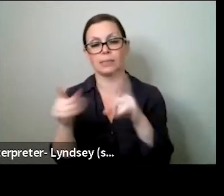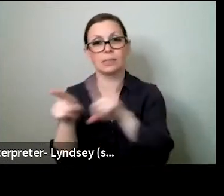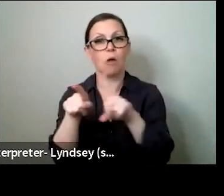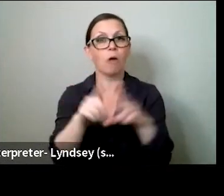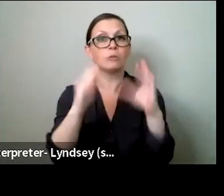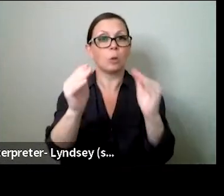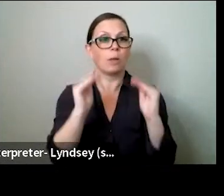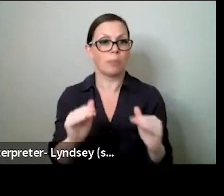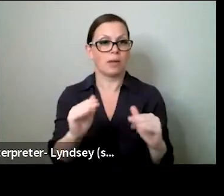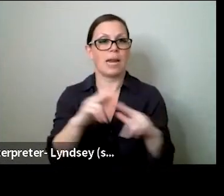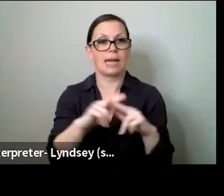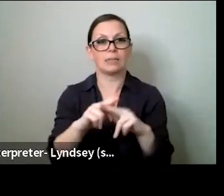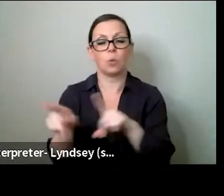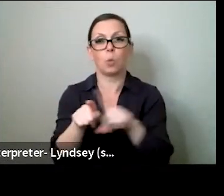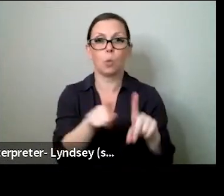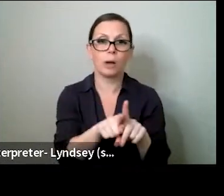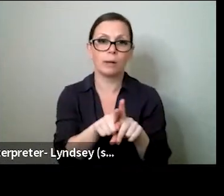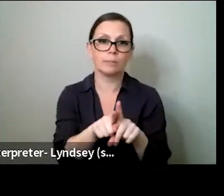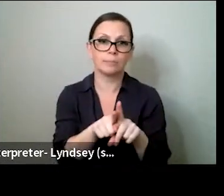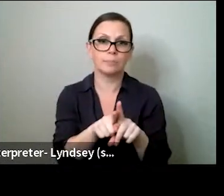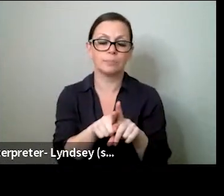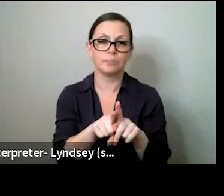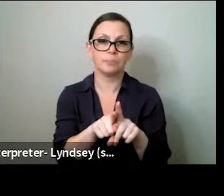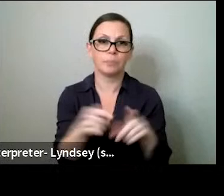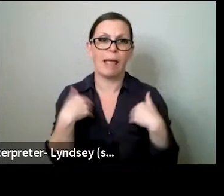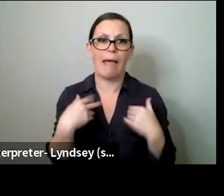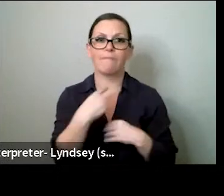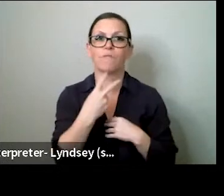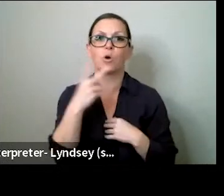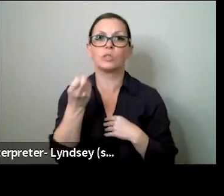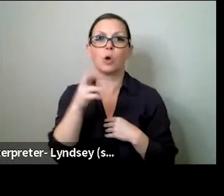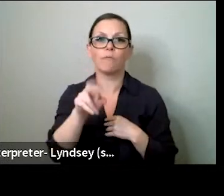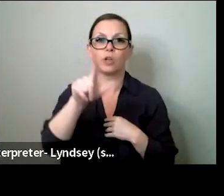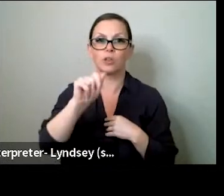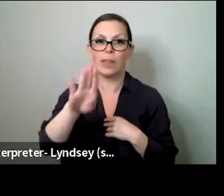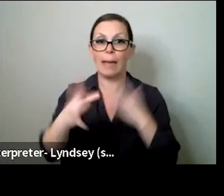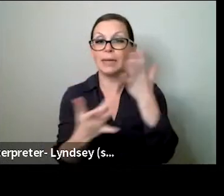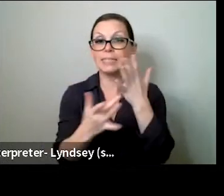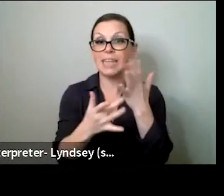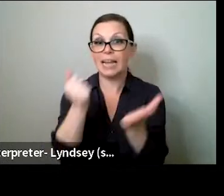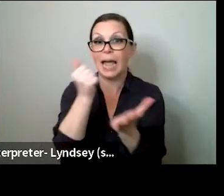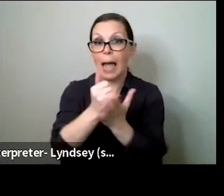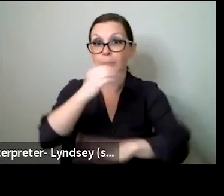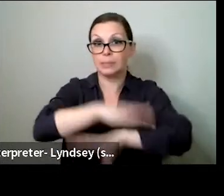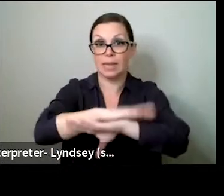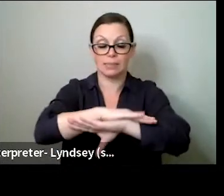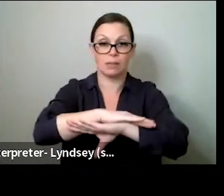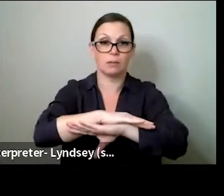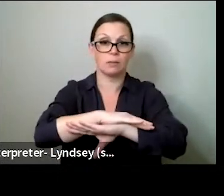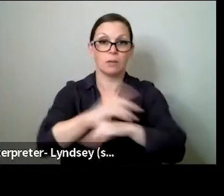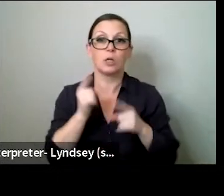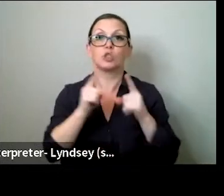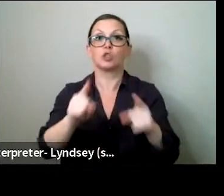we also have voiceover labs tech help desk. During the pandemic,